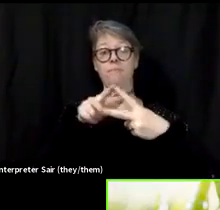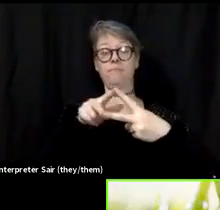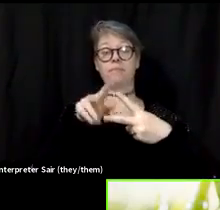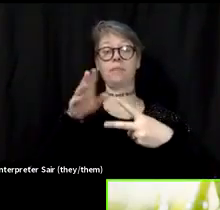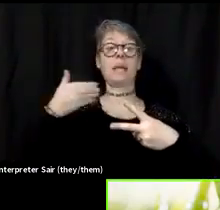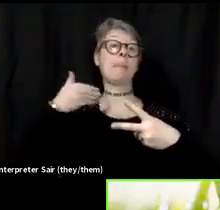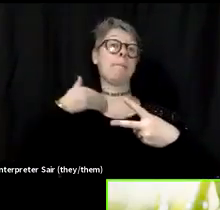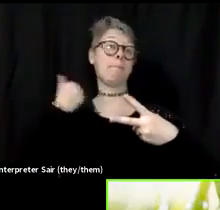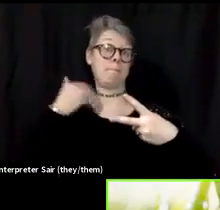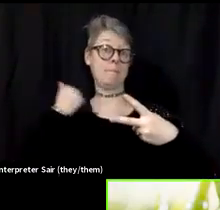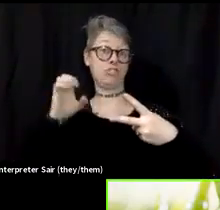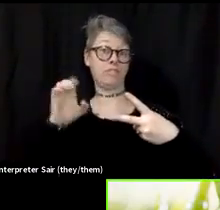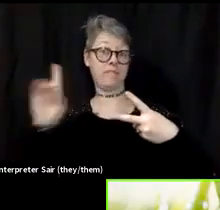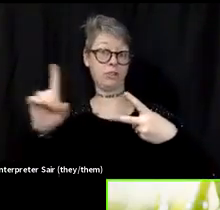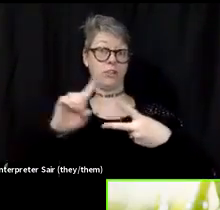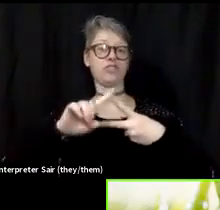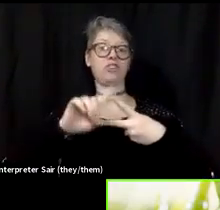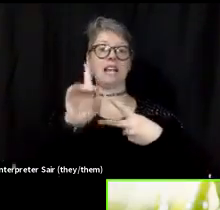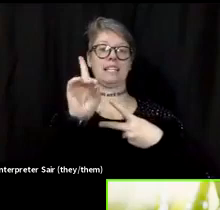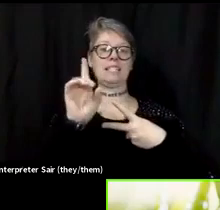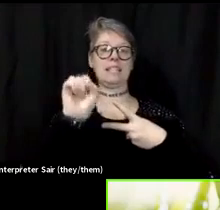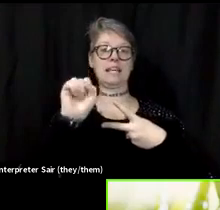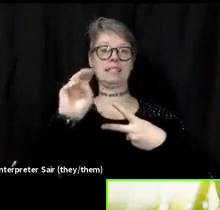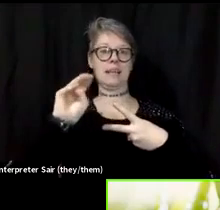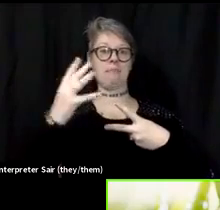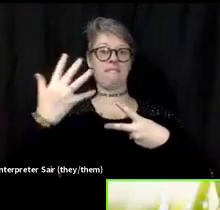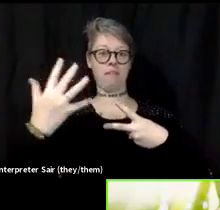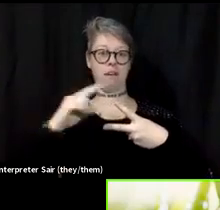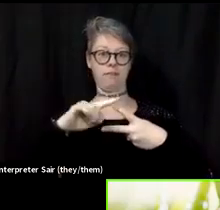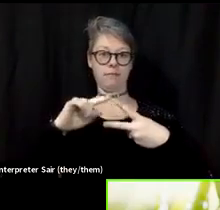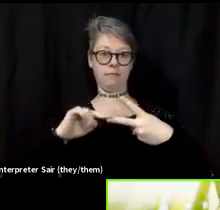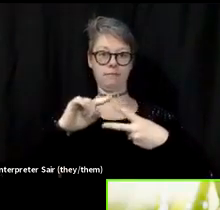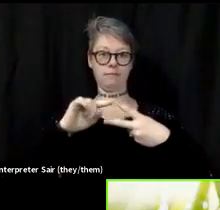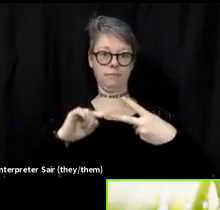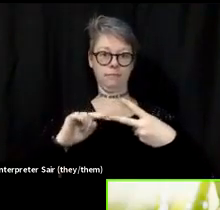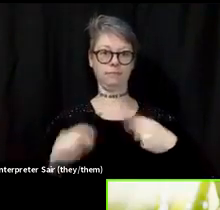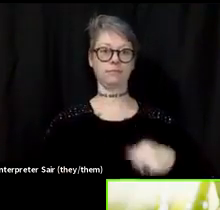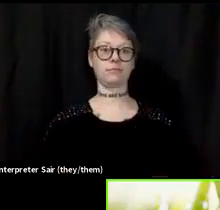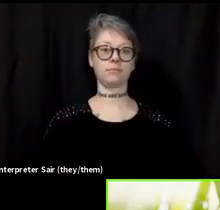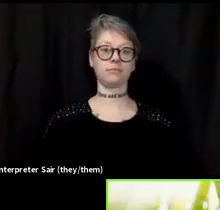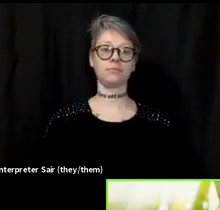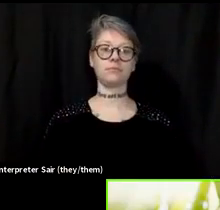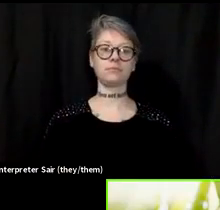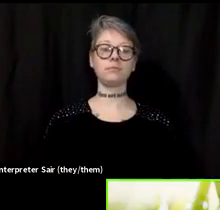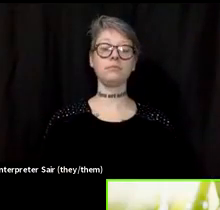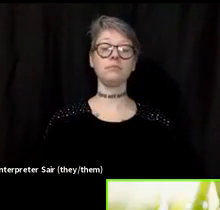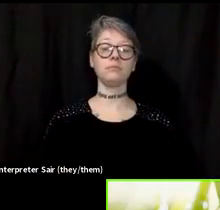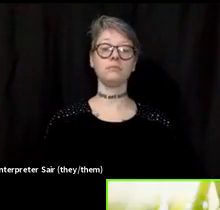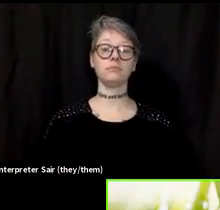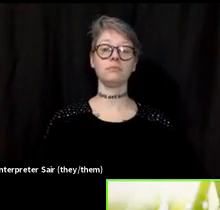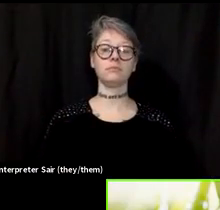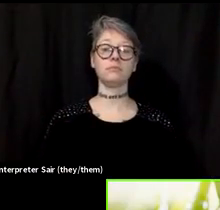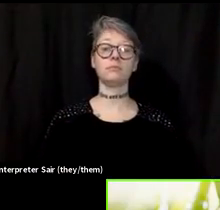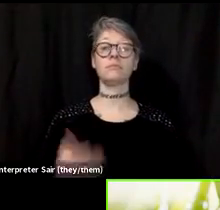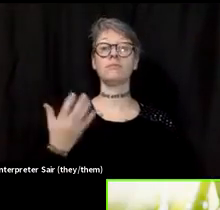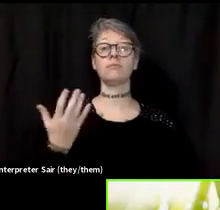governing it, NBC, or the governing it, NBC, or the bC ministry. ry of Ed and the dS ry of Ed and the dSM five, so of Ed and the dSM five, so. there's